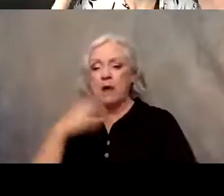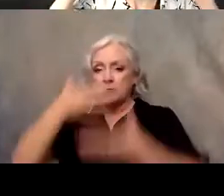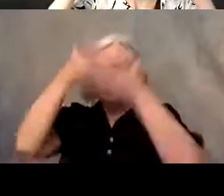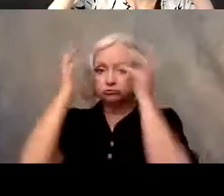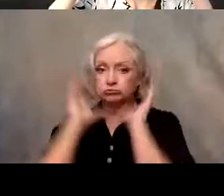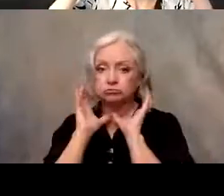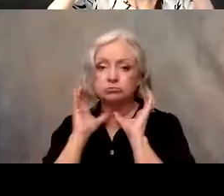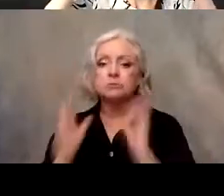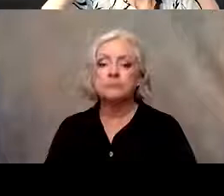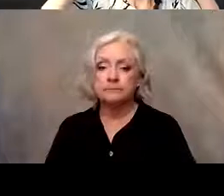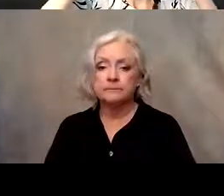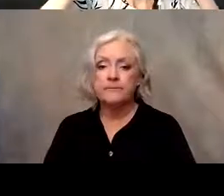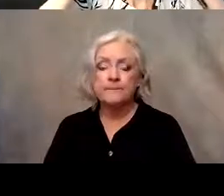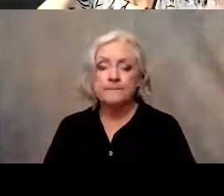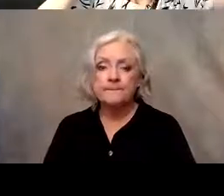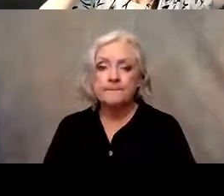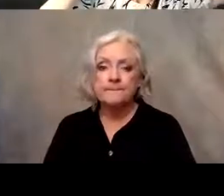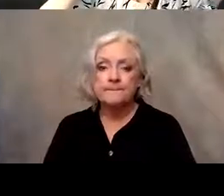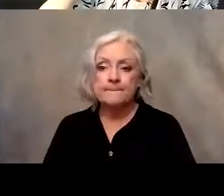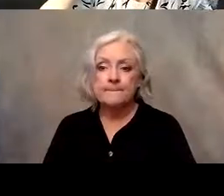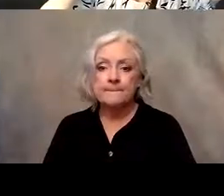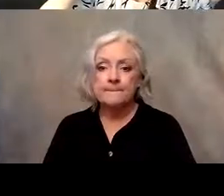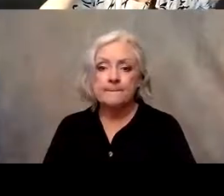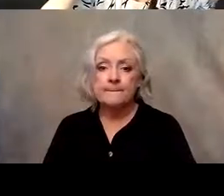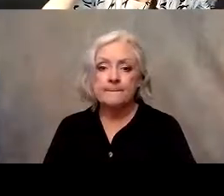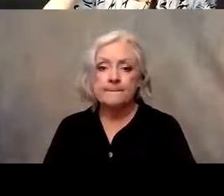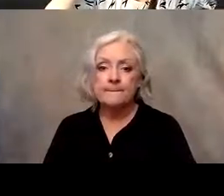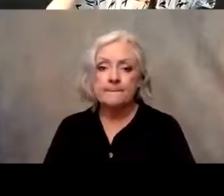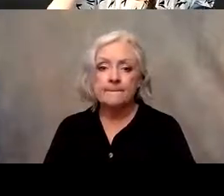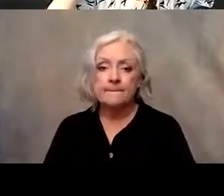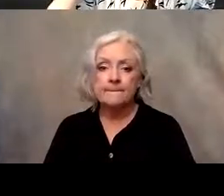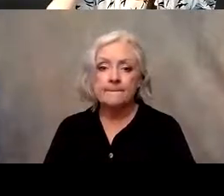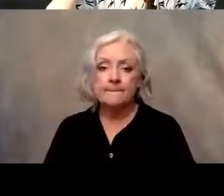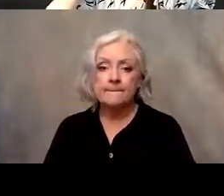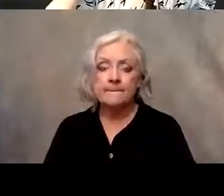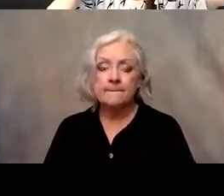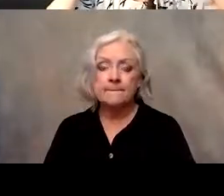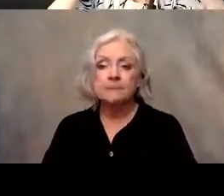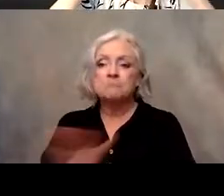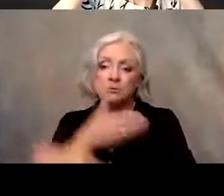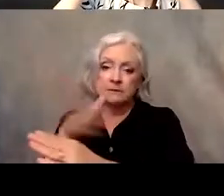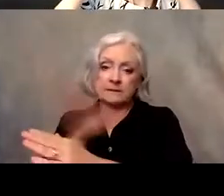"Till we find our place." [Narrator] Rafiki,